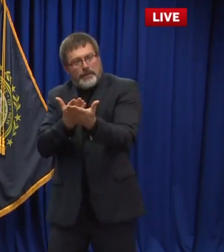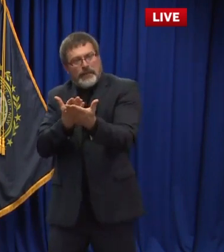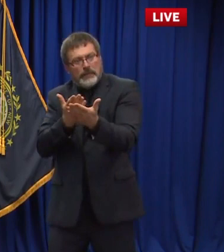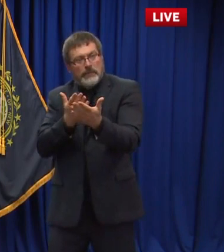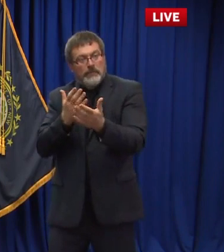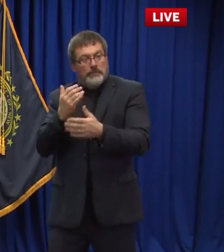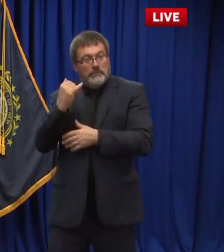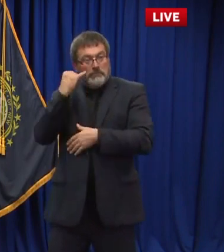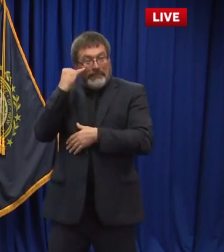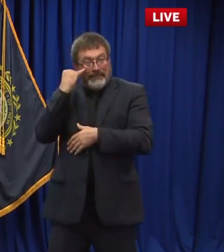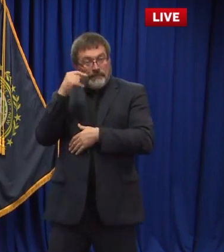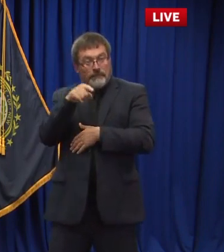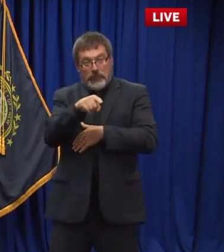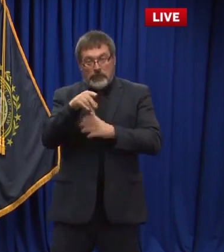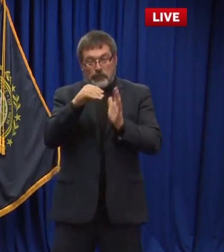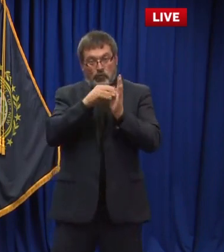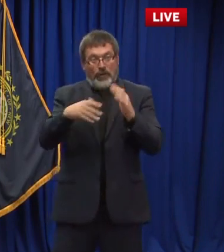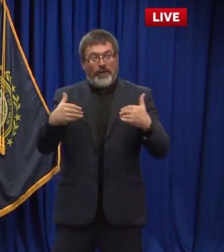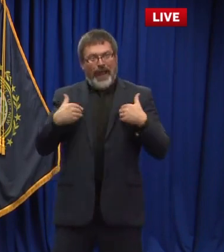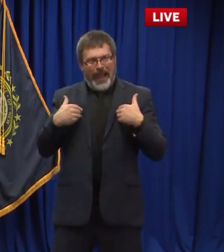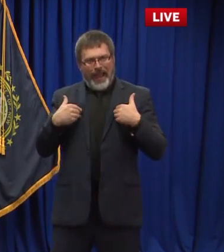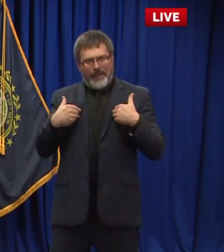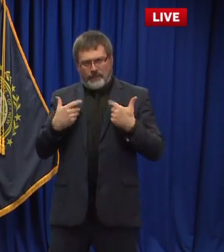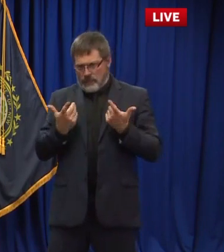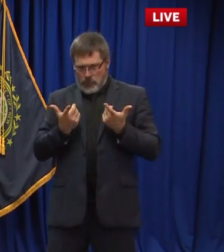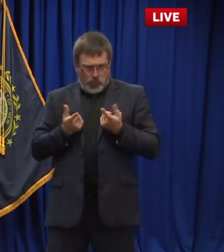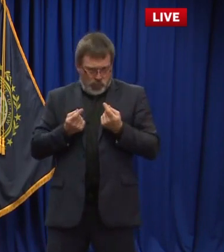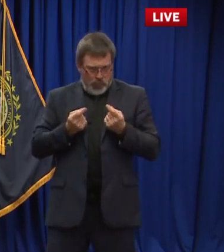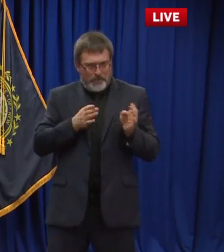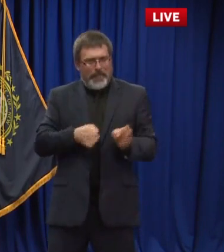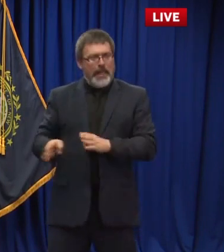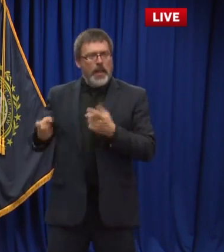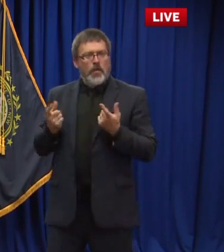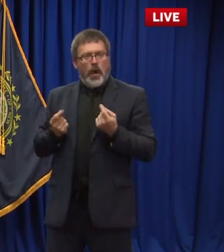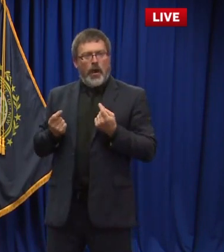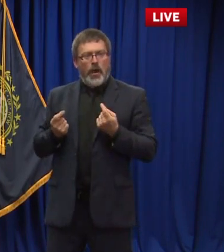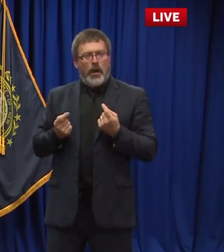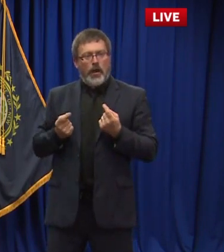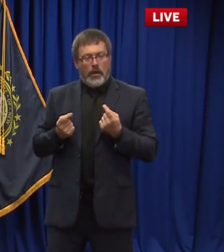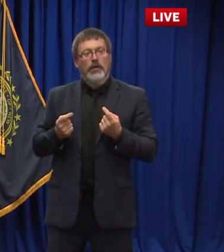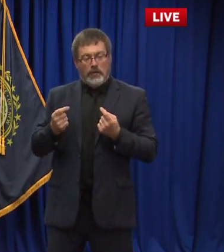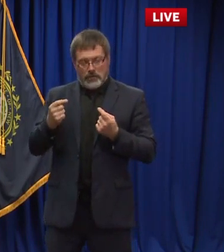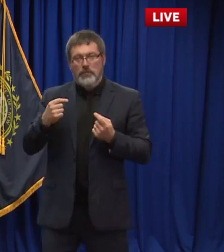SIU HAVE HELPED TO PUT RECOMMENDATIONS INTO THAT WITH GUIDANCE IN MIND.